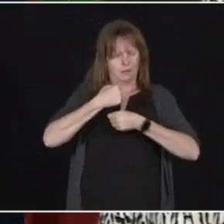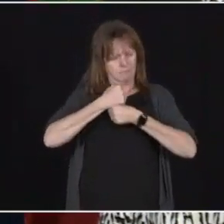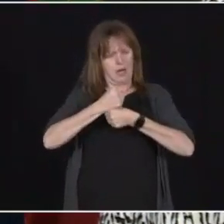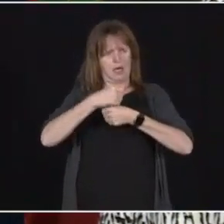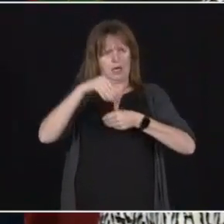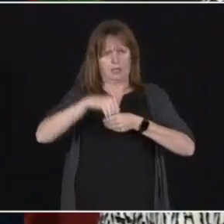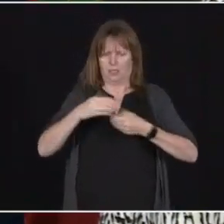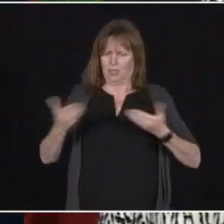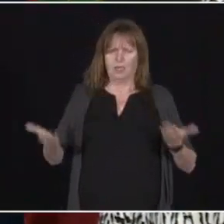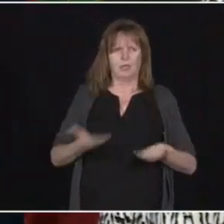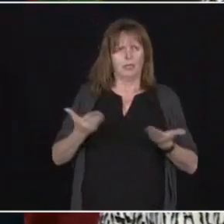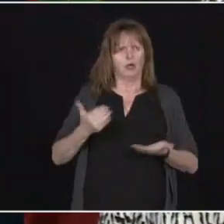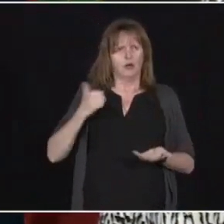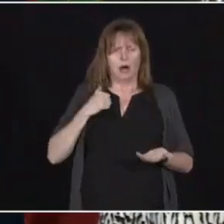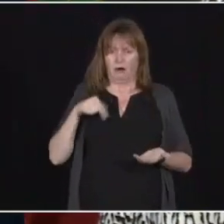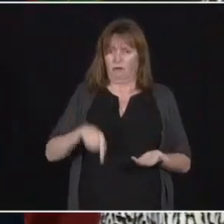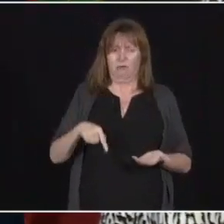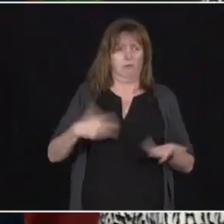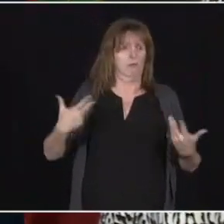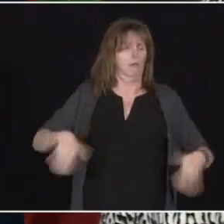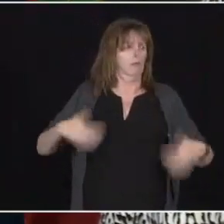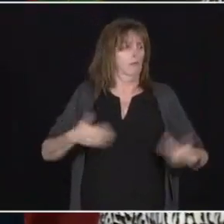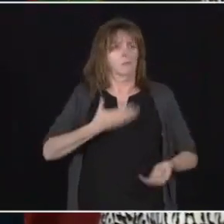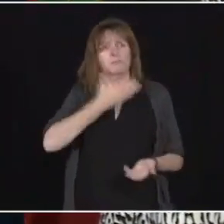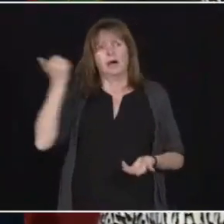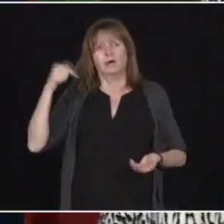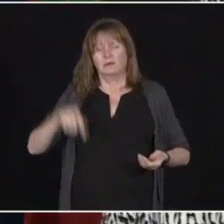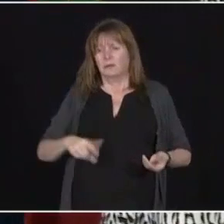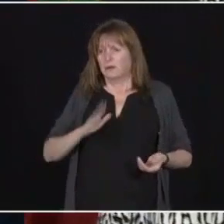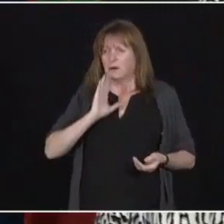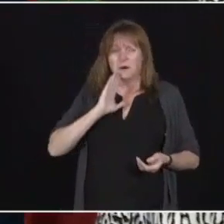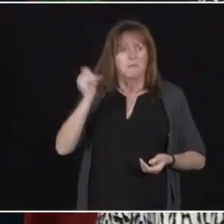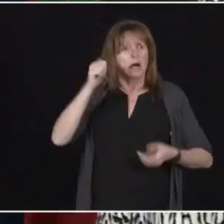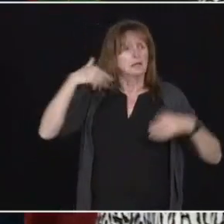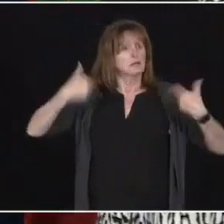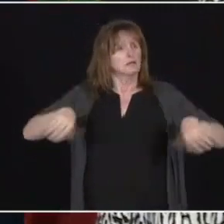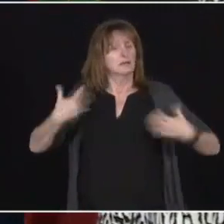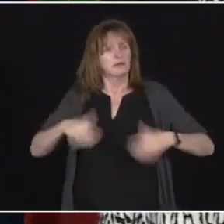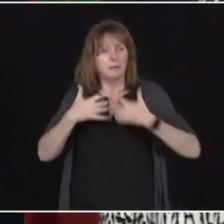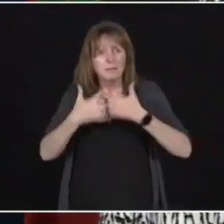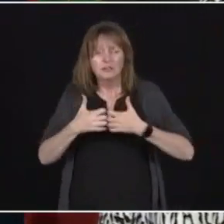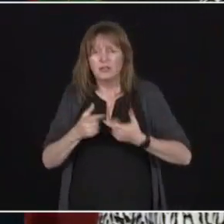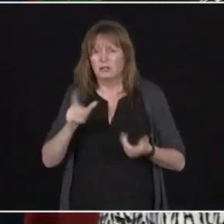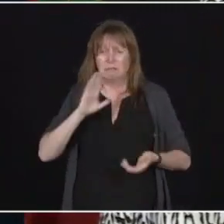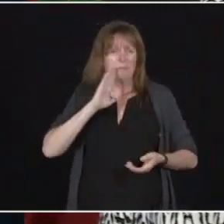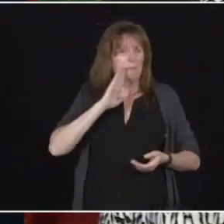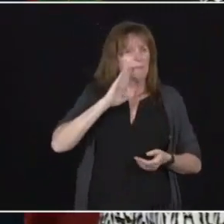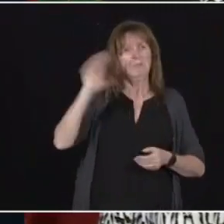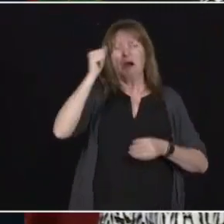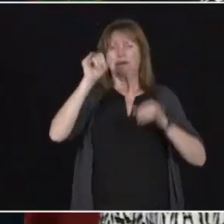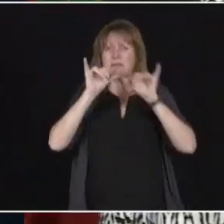the next few weeks. And I am really pushing to buy made in Canada. We are the best in the world.